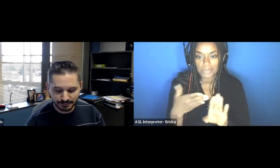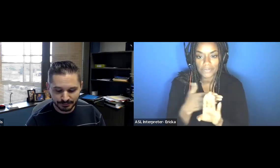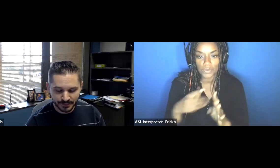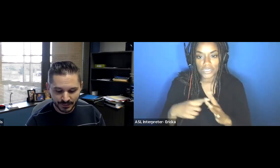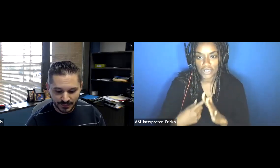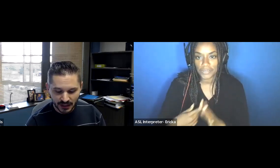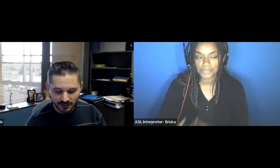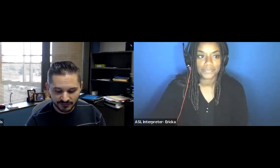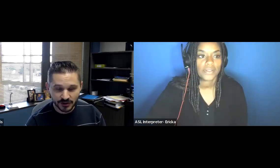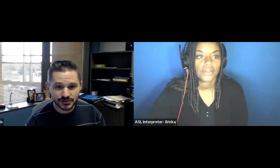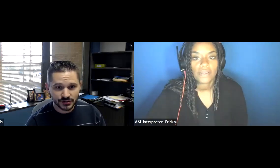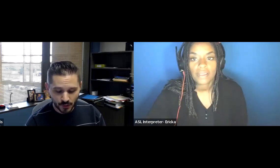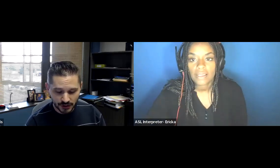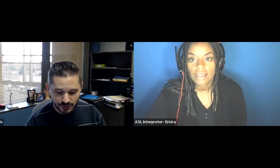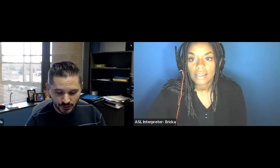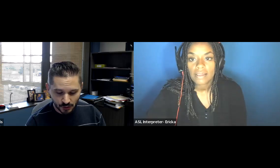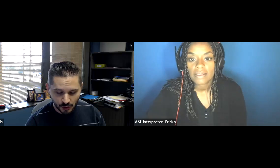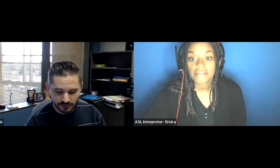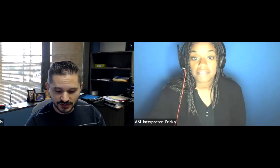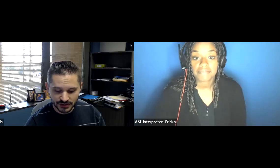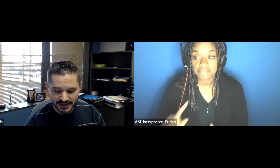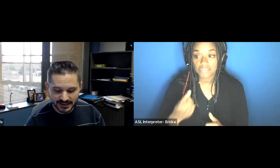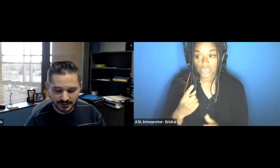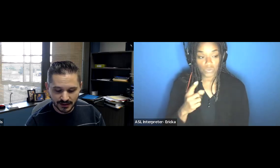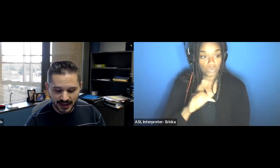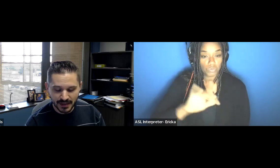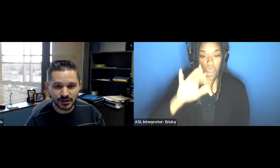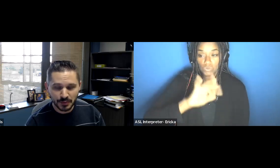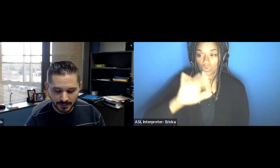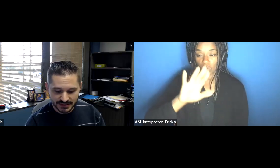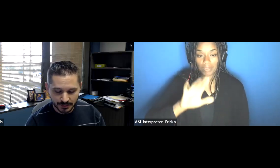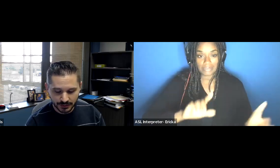Thank you for joining us for the ADA, addiction, and recovery.